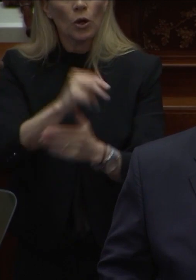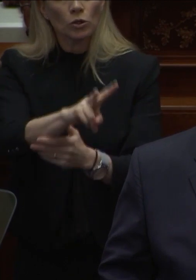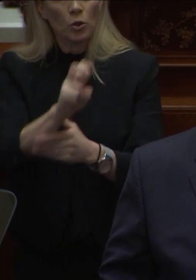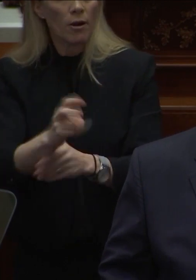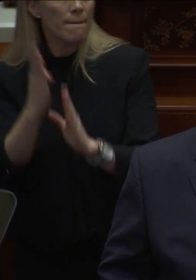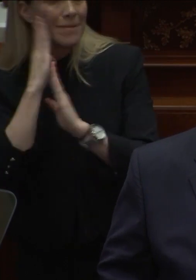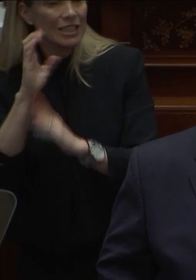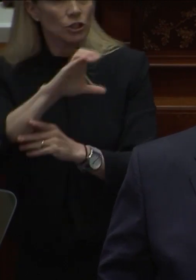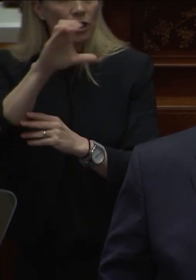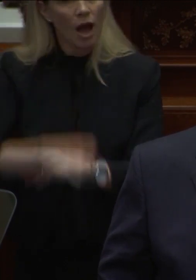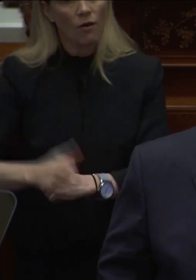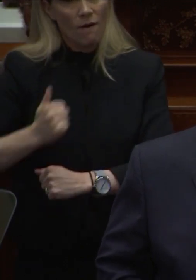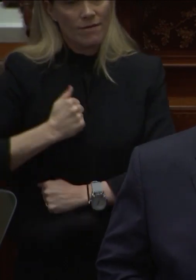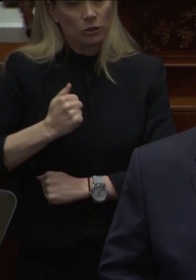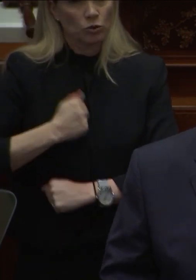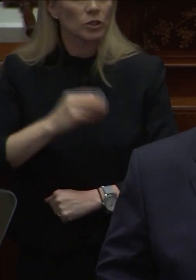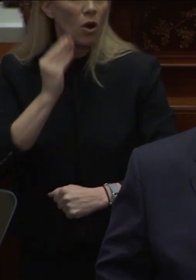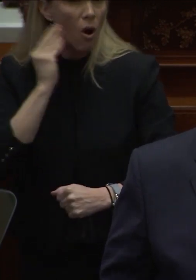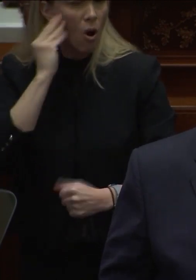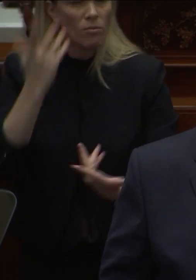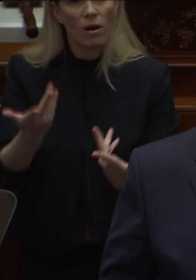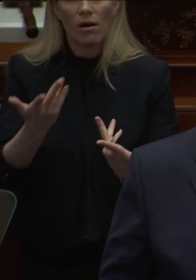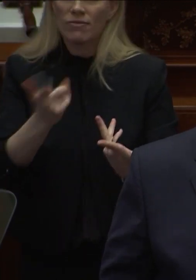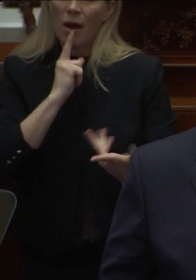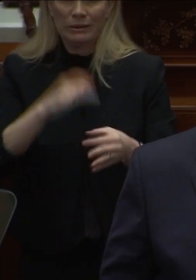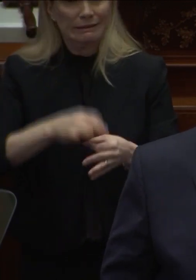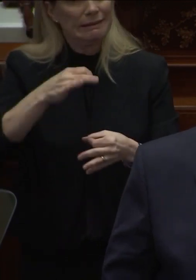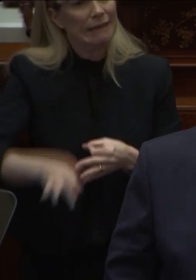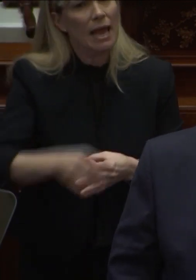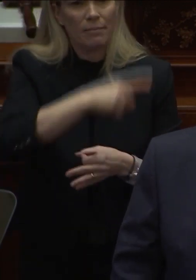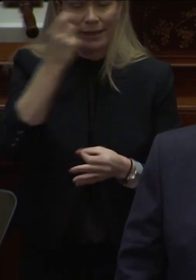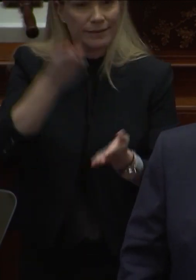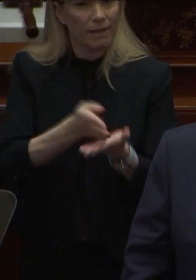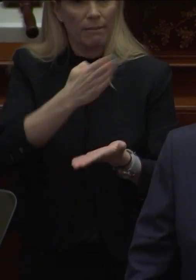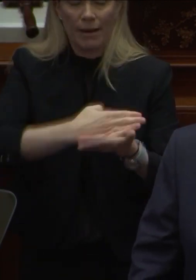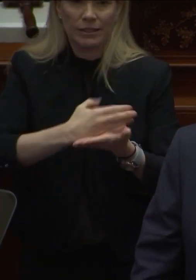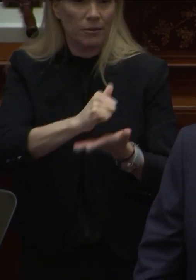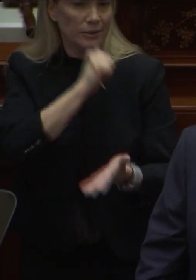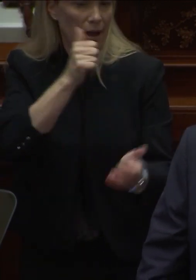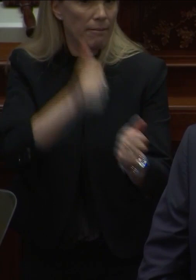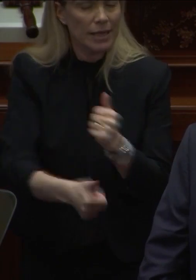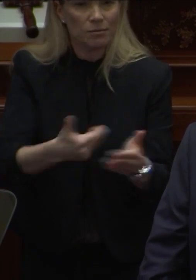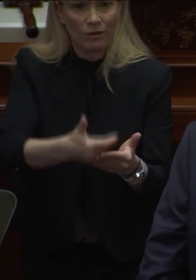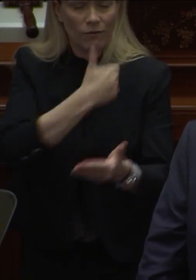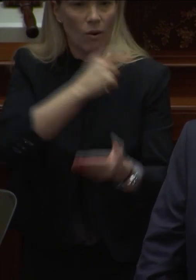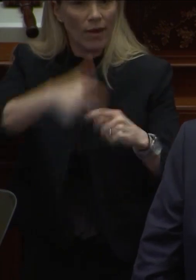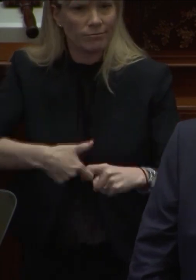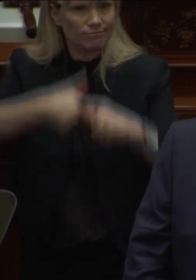GIVE QUALITY CARE TO APPROXIMATELY 10,000 MORE